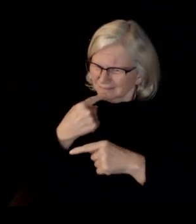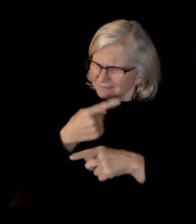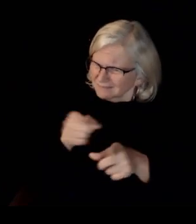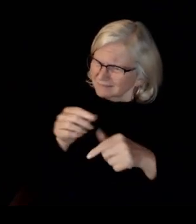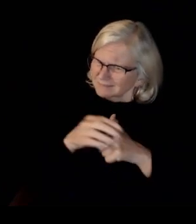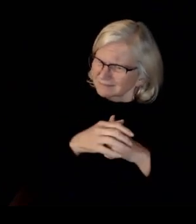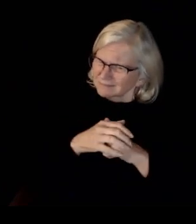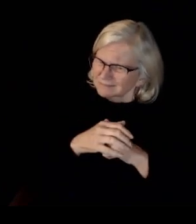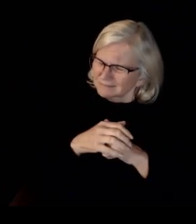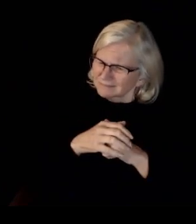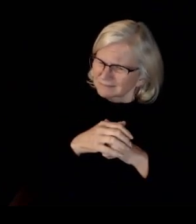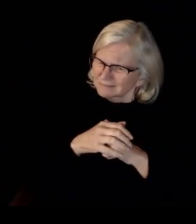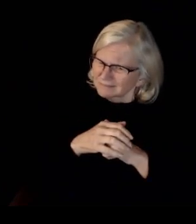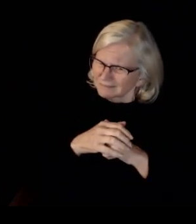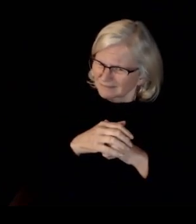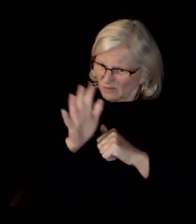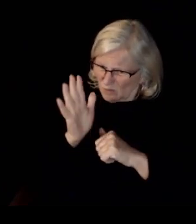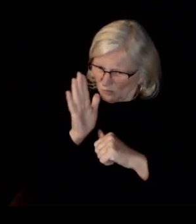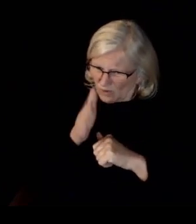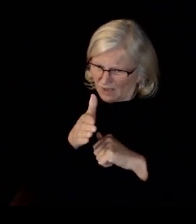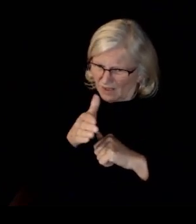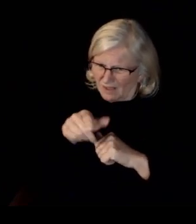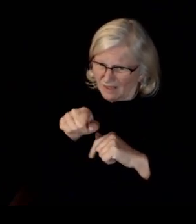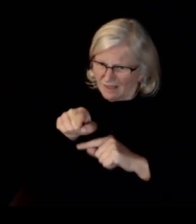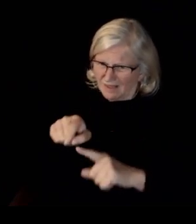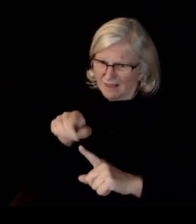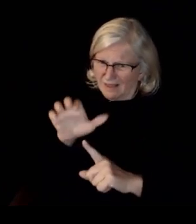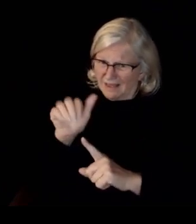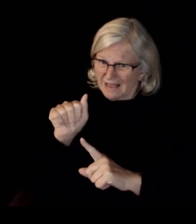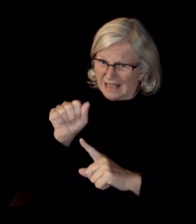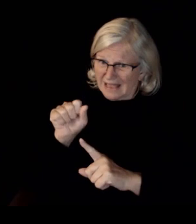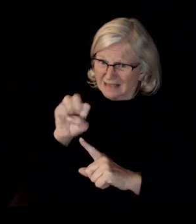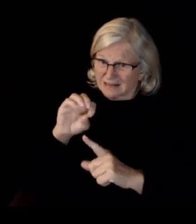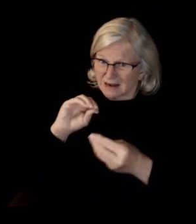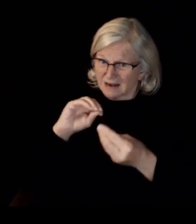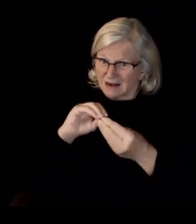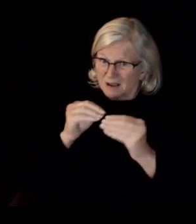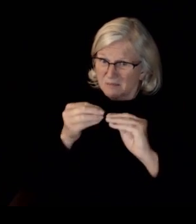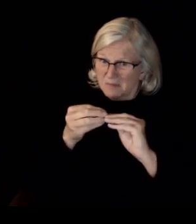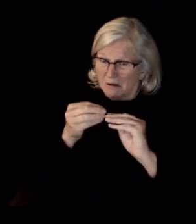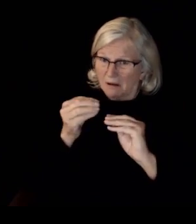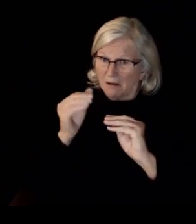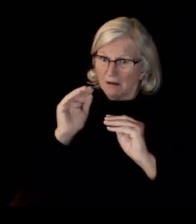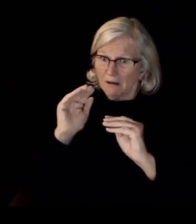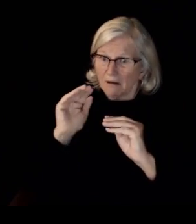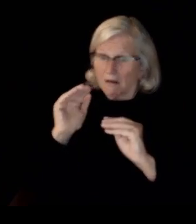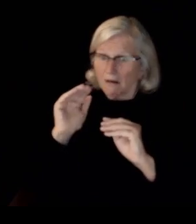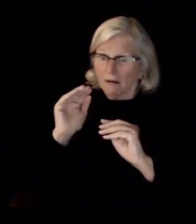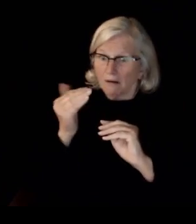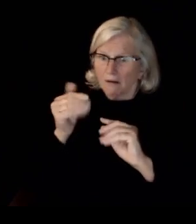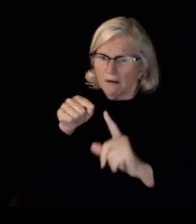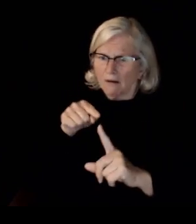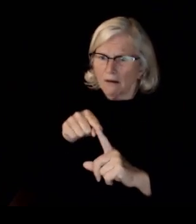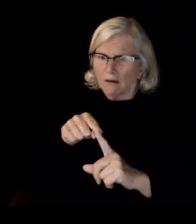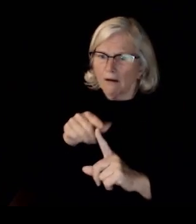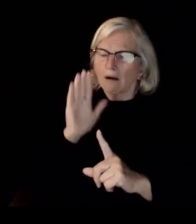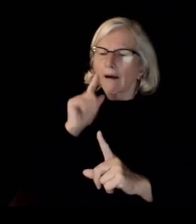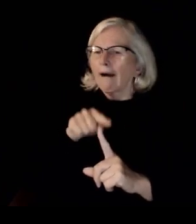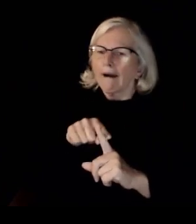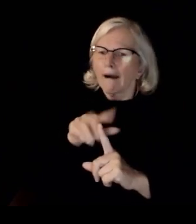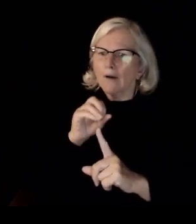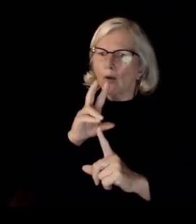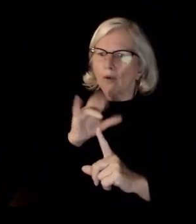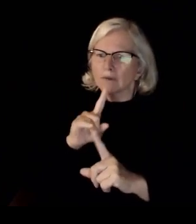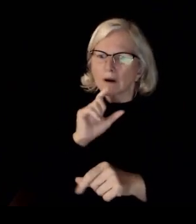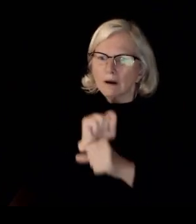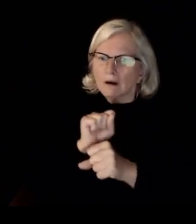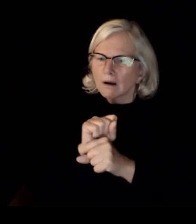number of cases that actually are vaping as opposed to COVID and what kind of advice or